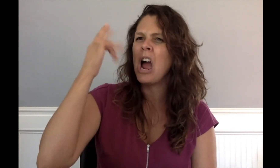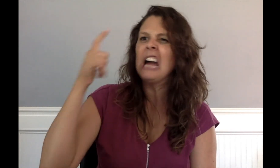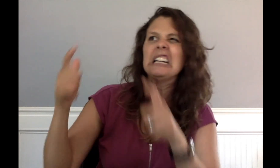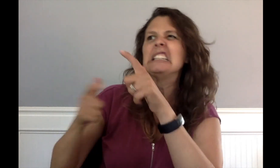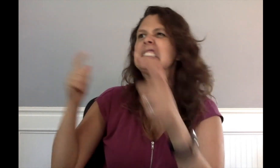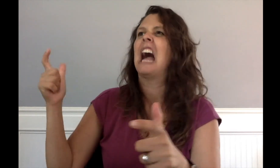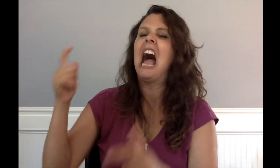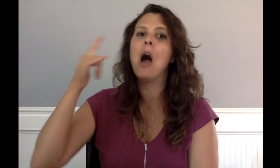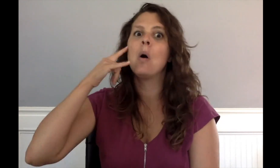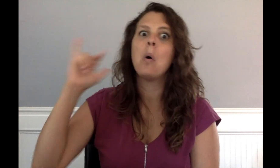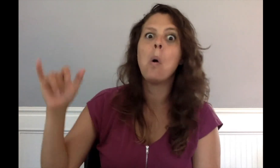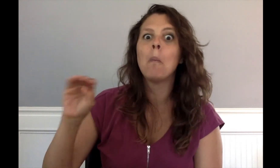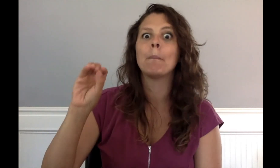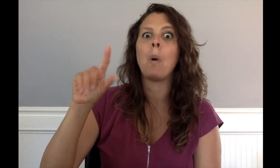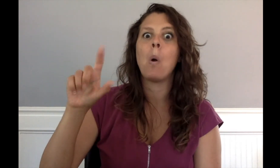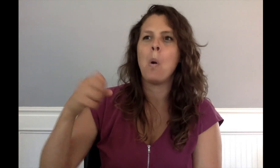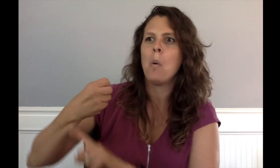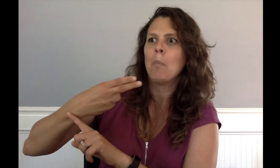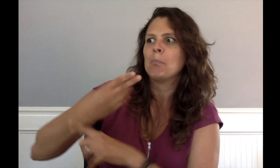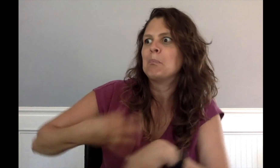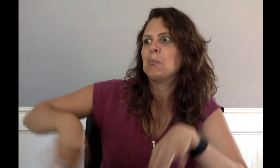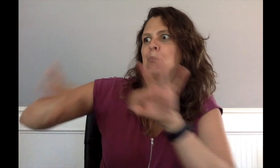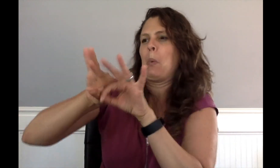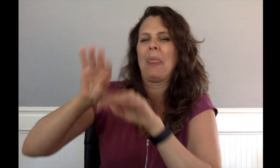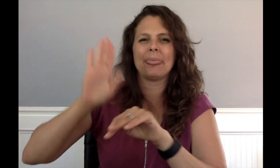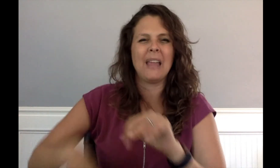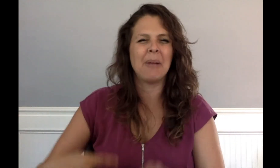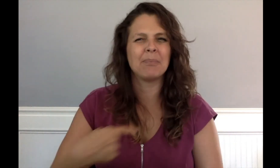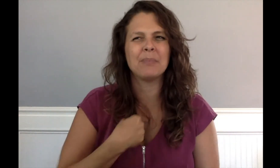Why was a giant golden mole more important to them